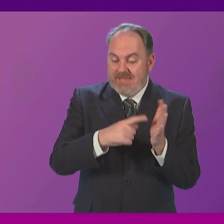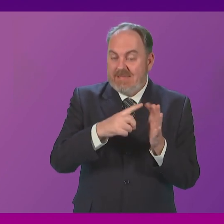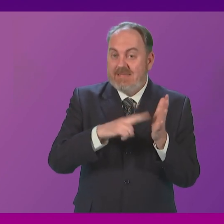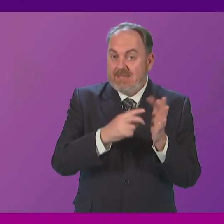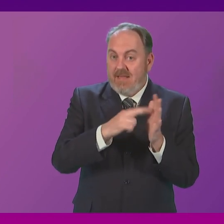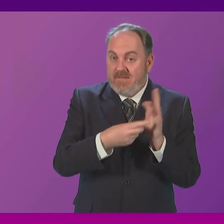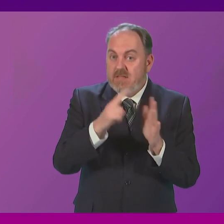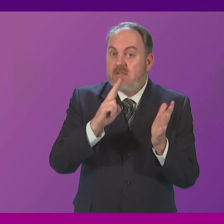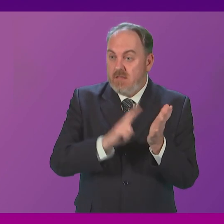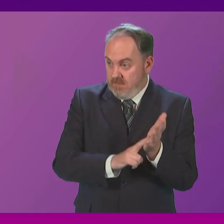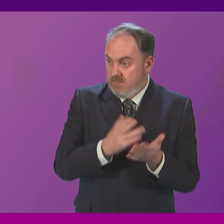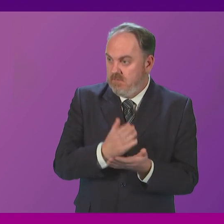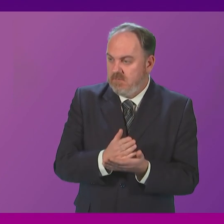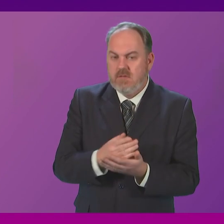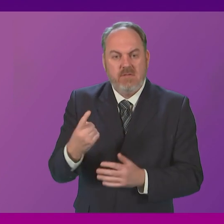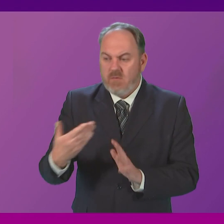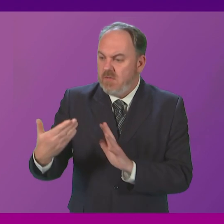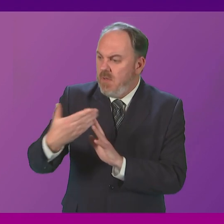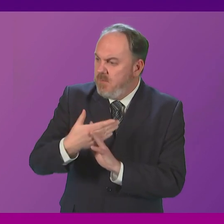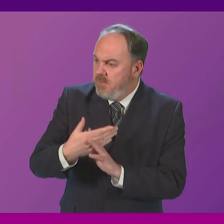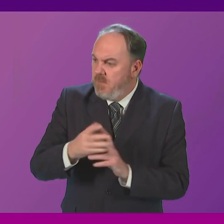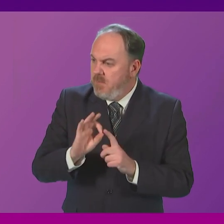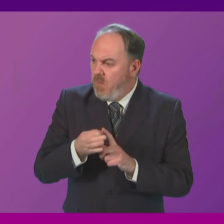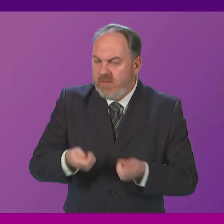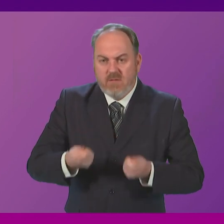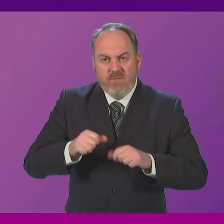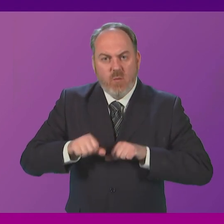My app has frozen.